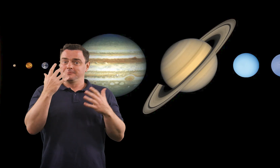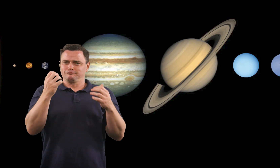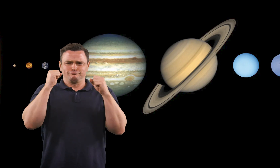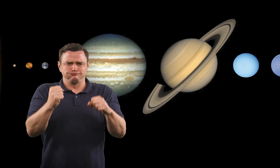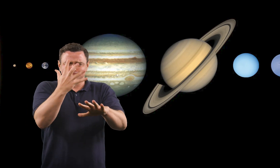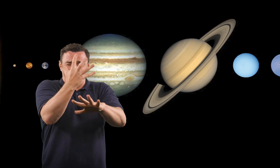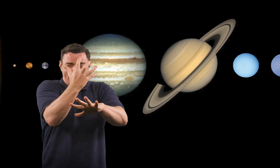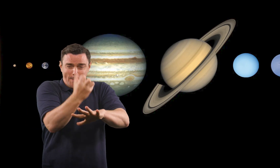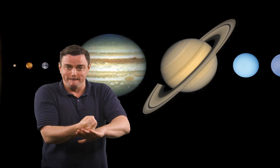than other smaller ones.